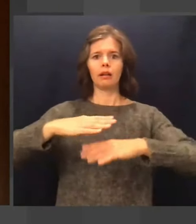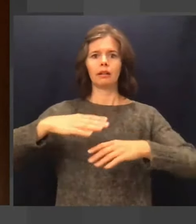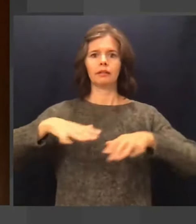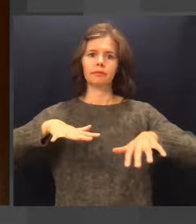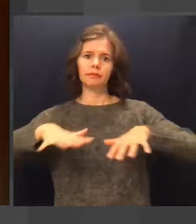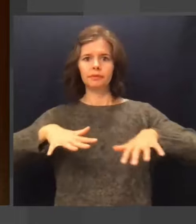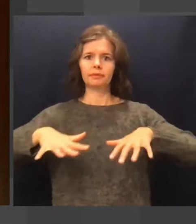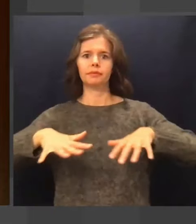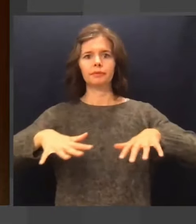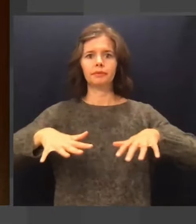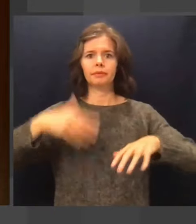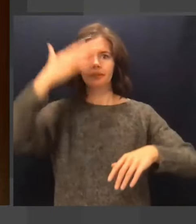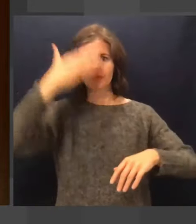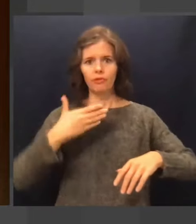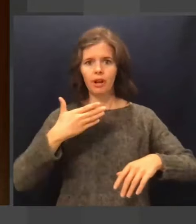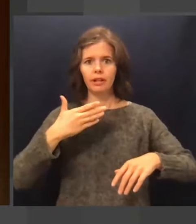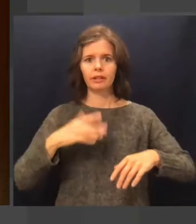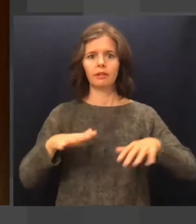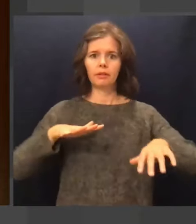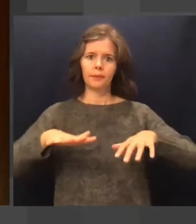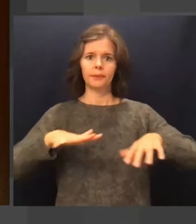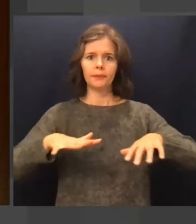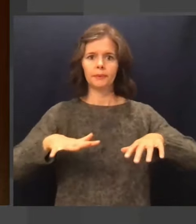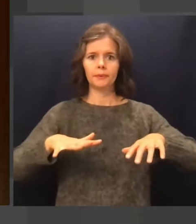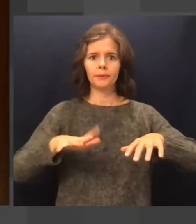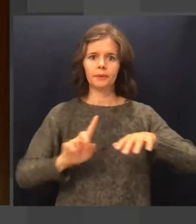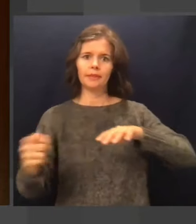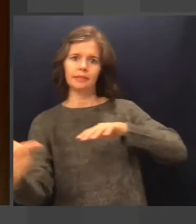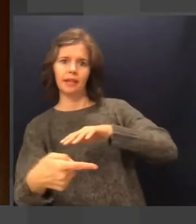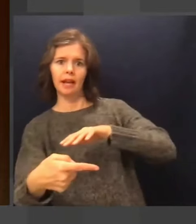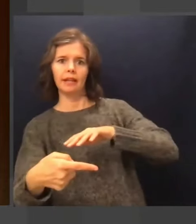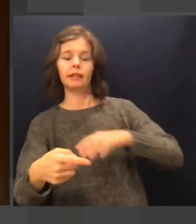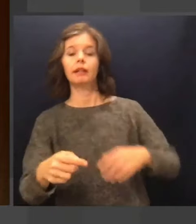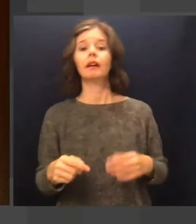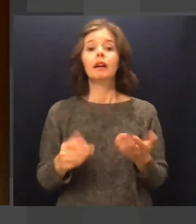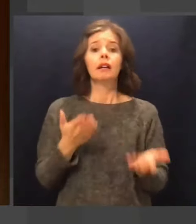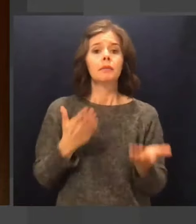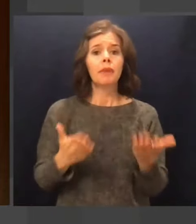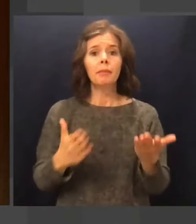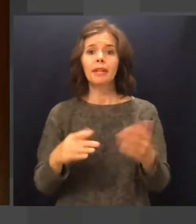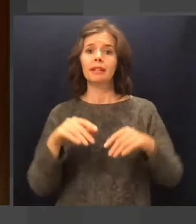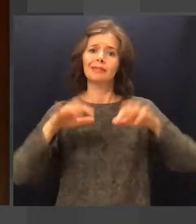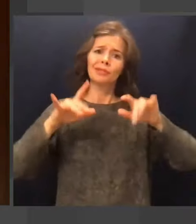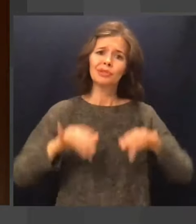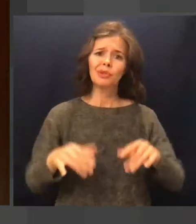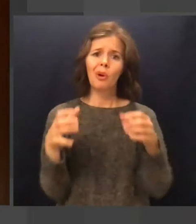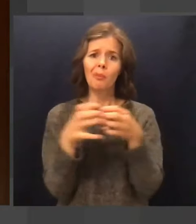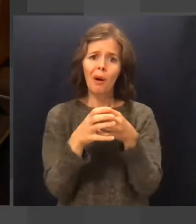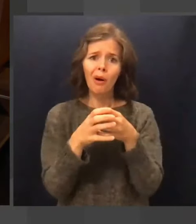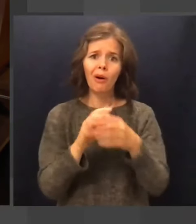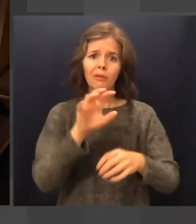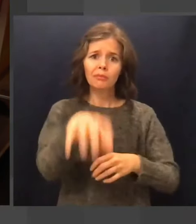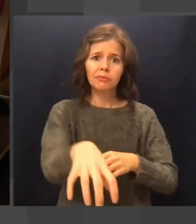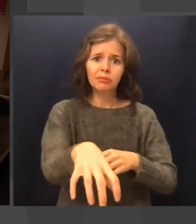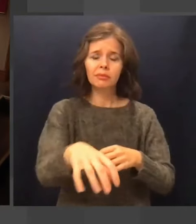VIBRATIONS IN FRONT OF IT AND IT CAN BE A SNOWBALL. A HIT. AN ARROW.